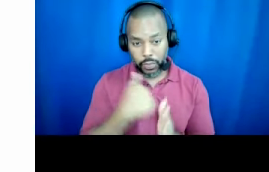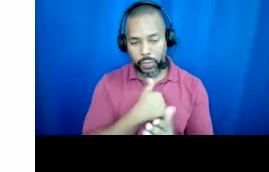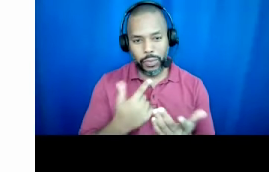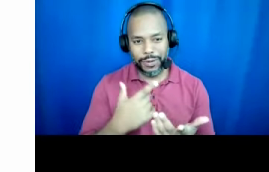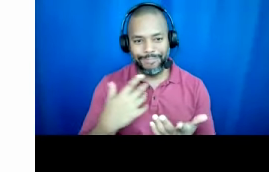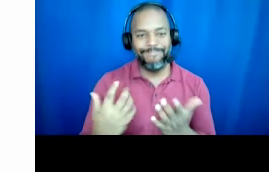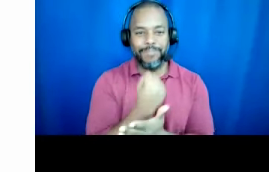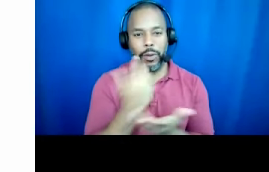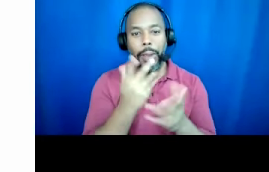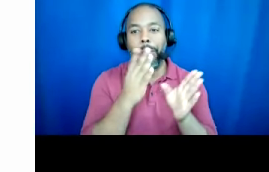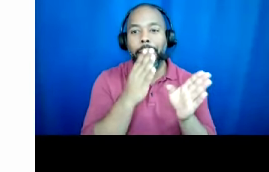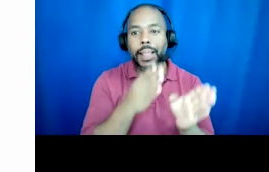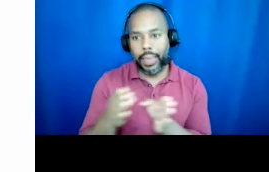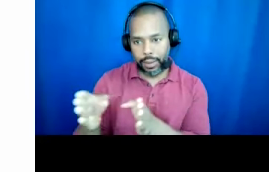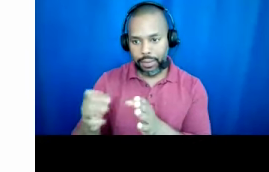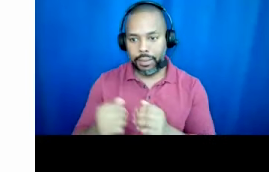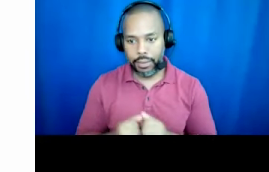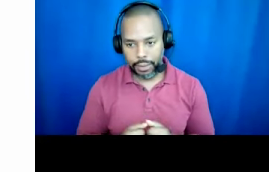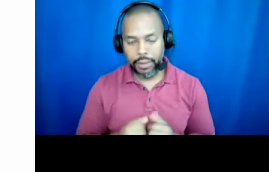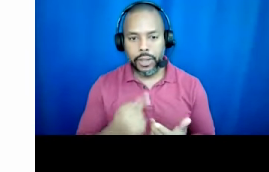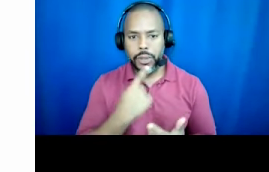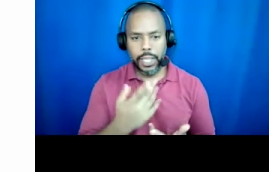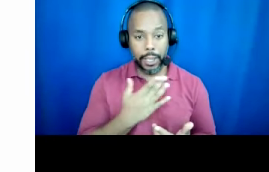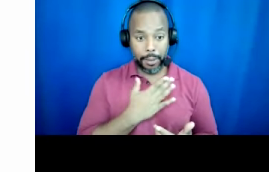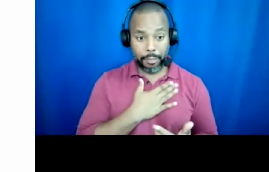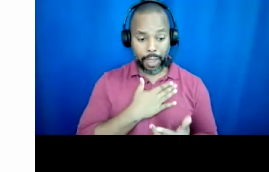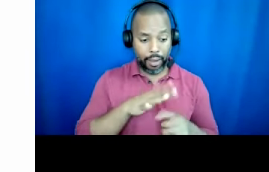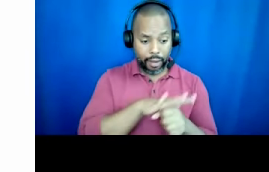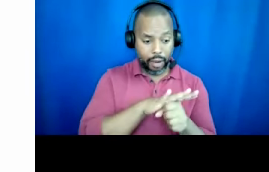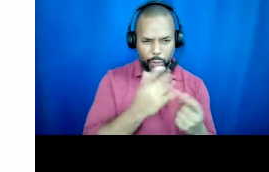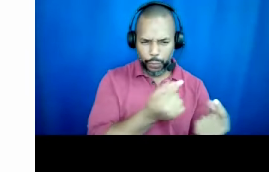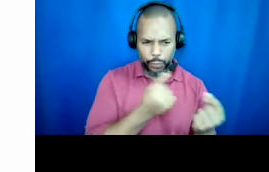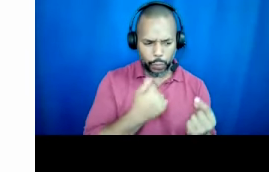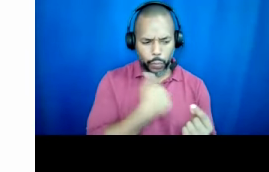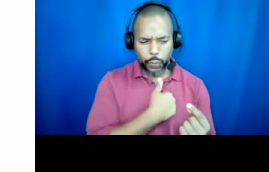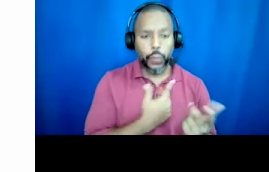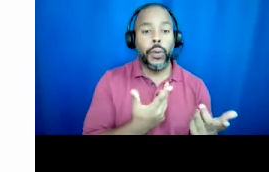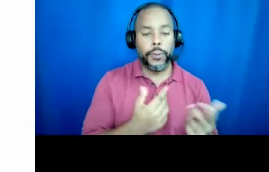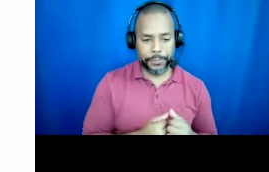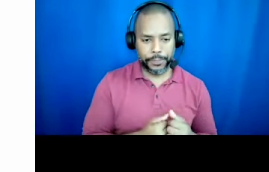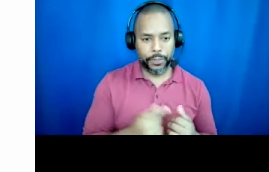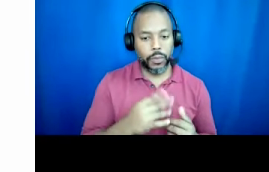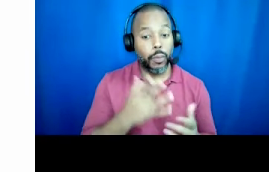So you're saying, okay, here's what's happening in my area. Here is where we'd like to see our area go.